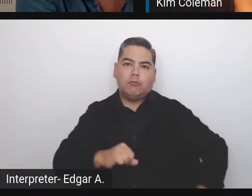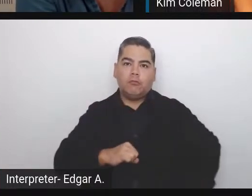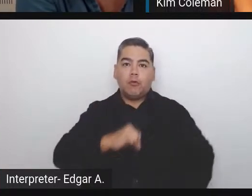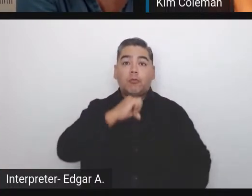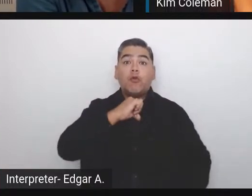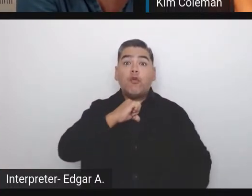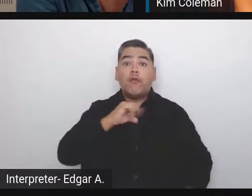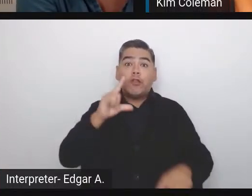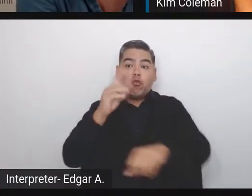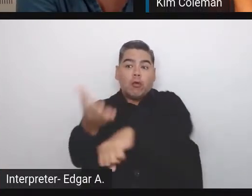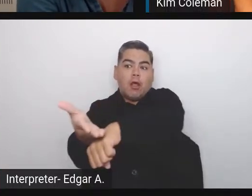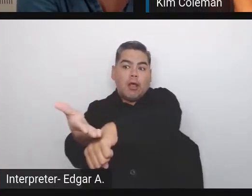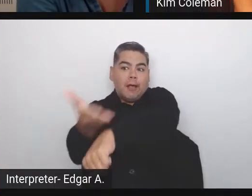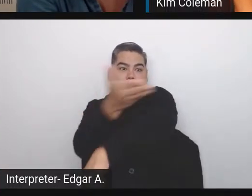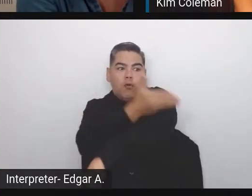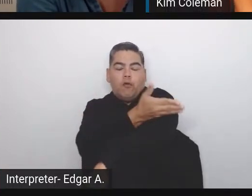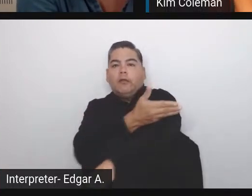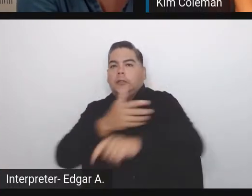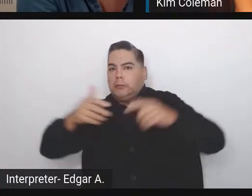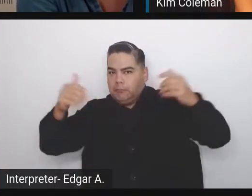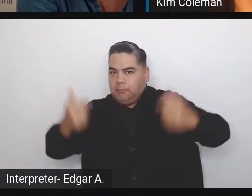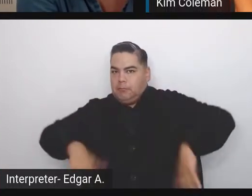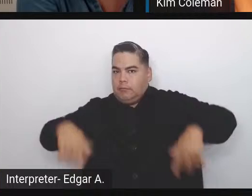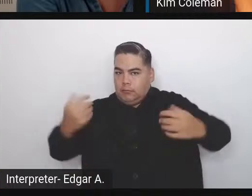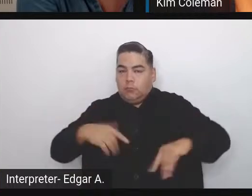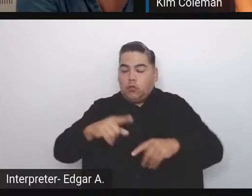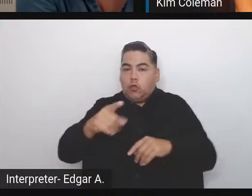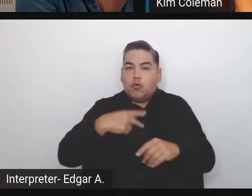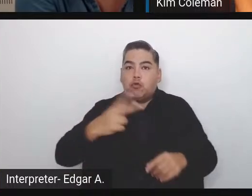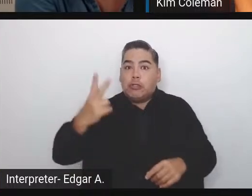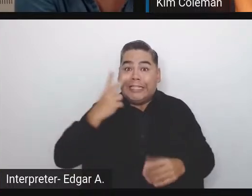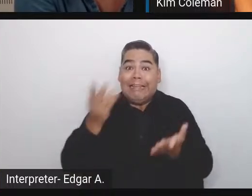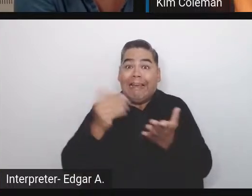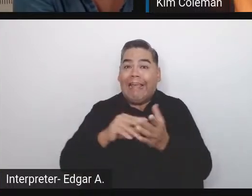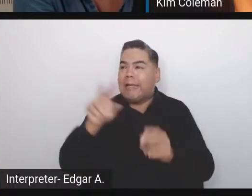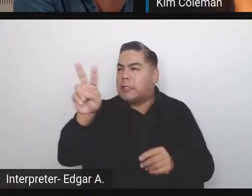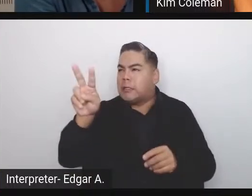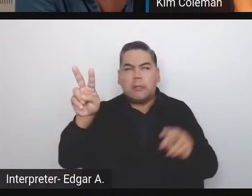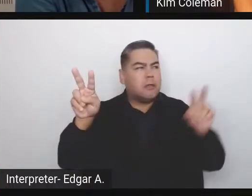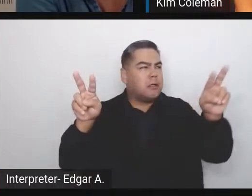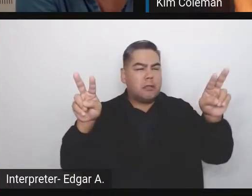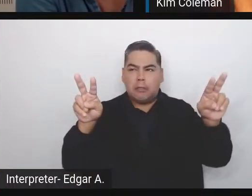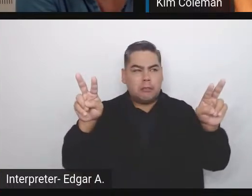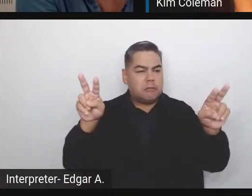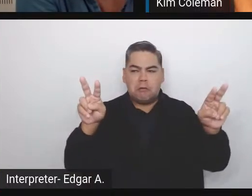≫: It is a trade-off. But knowing that you built something that you are very proud of and you know is so far an